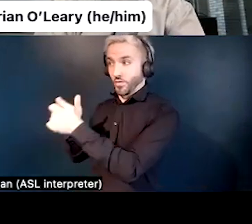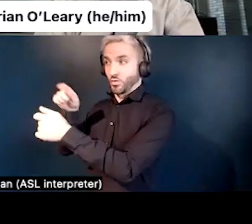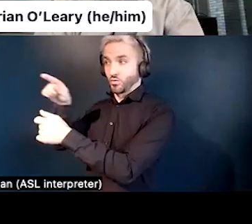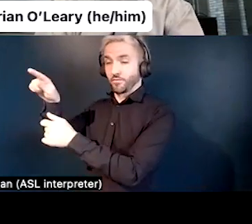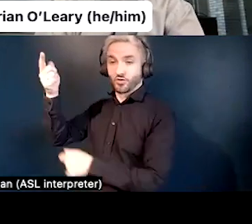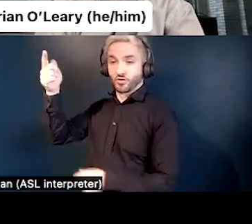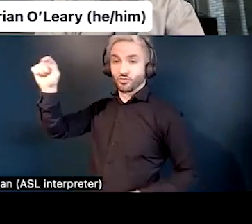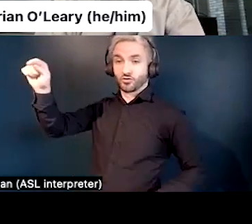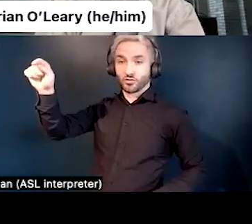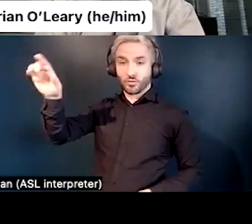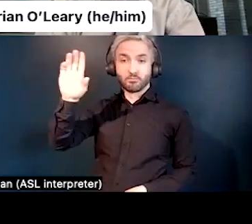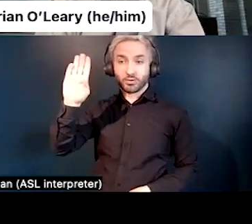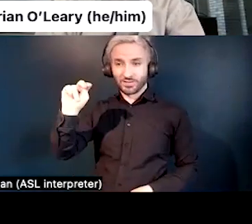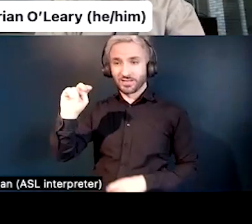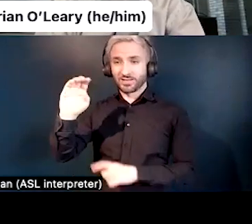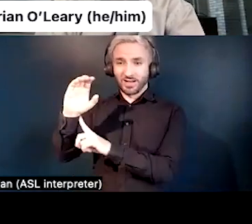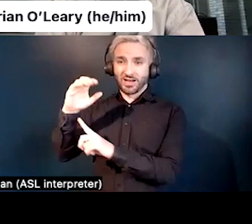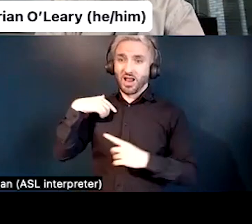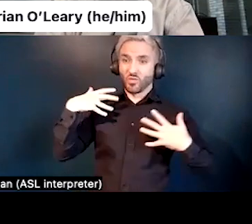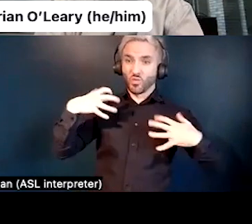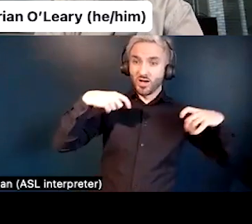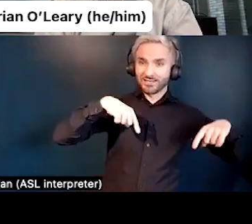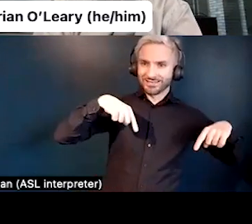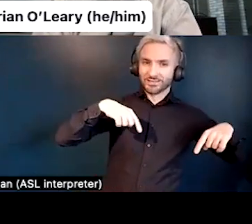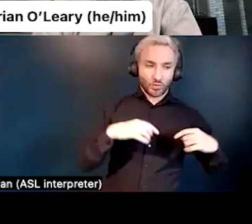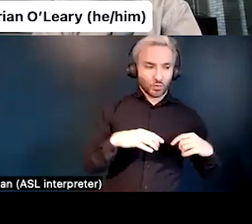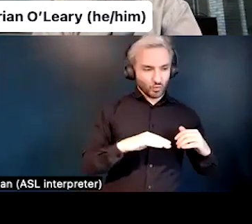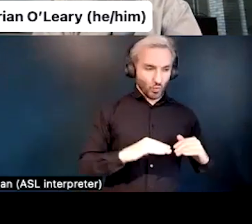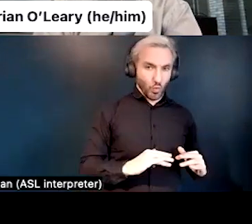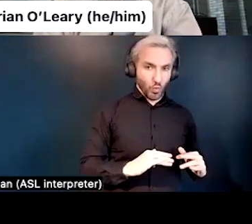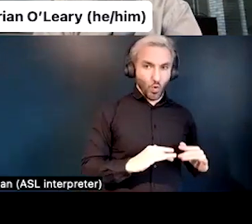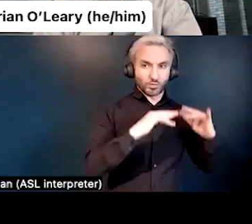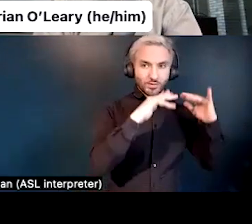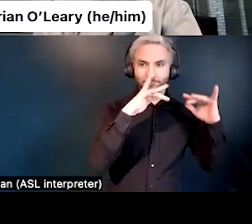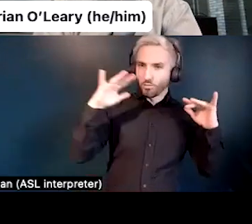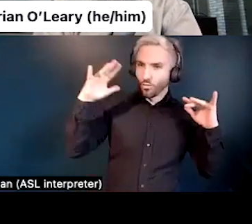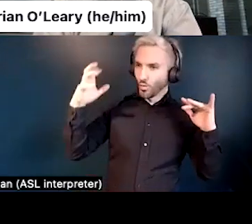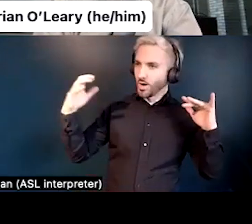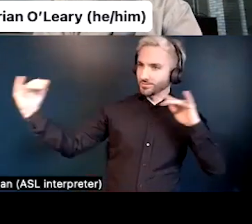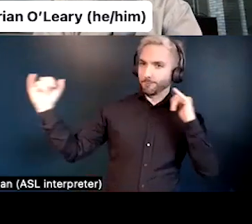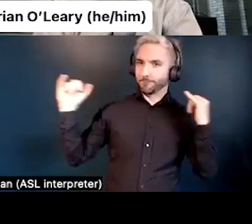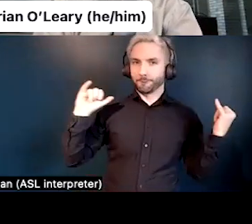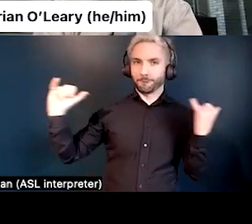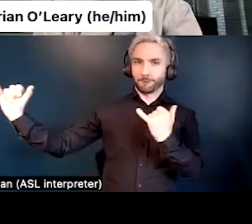is what I'd like BISG to be when it grows up. It's a really effective model for how